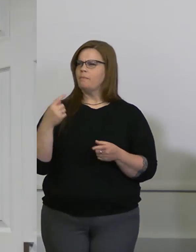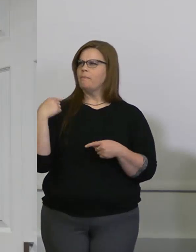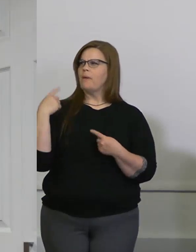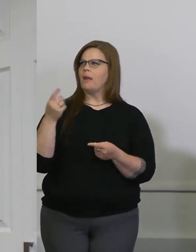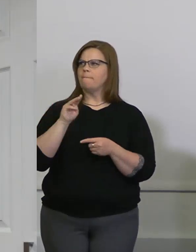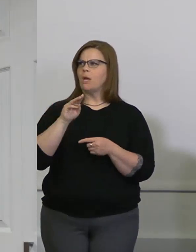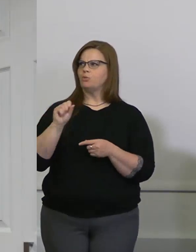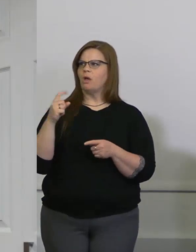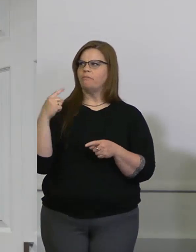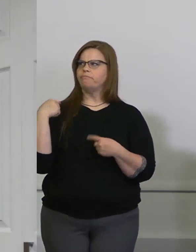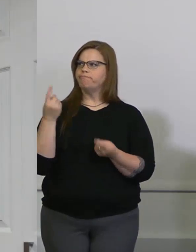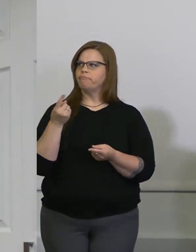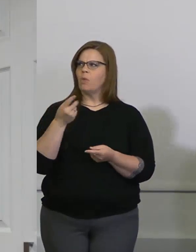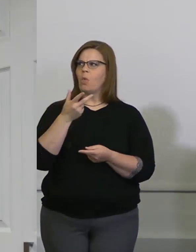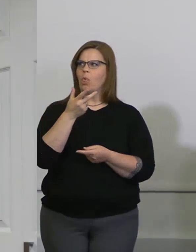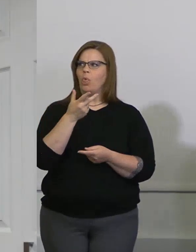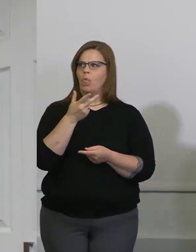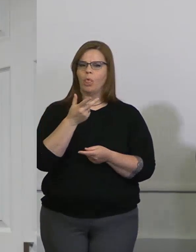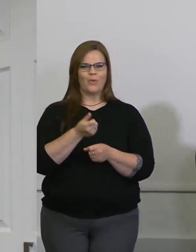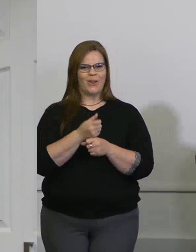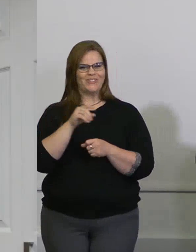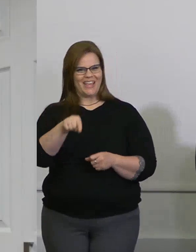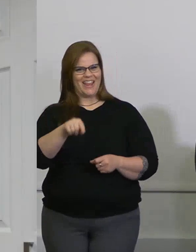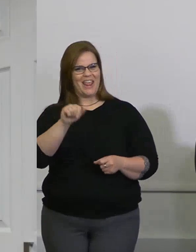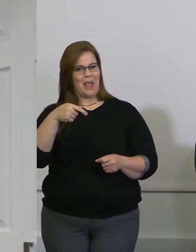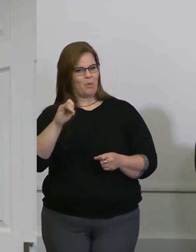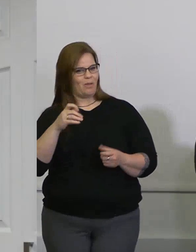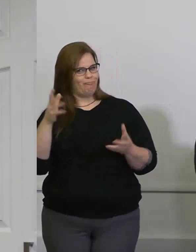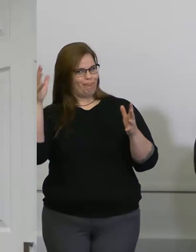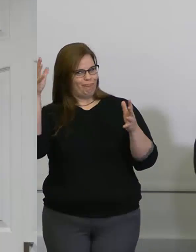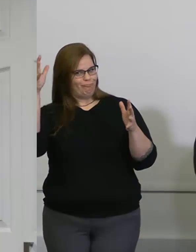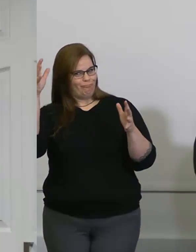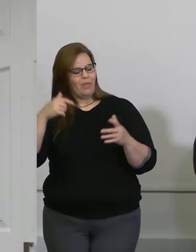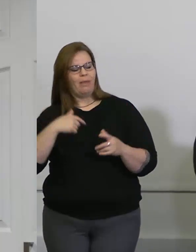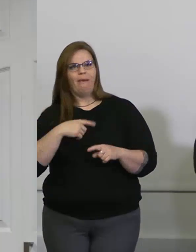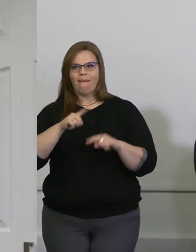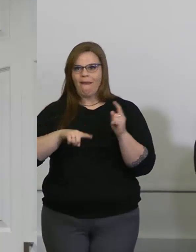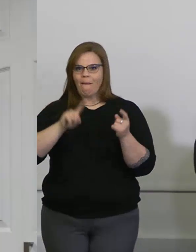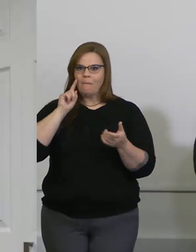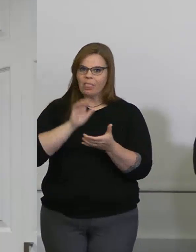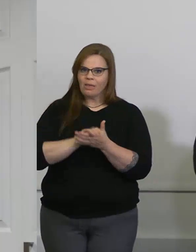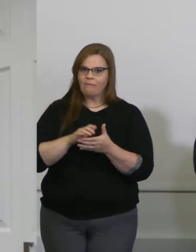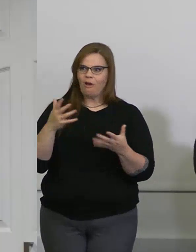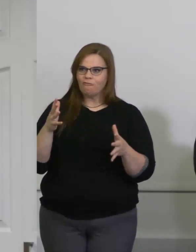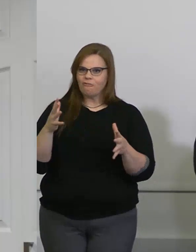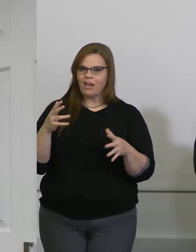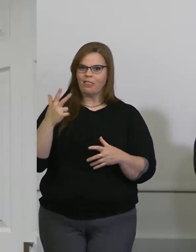three years in April. I can't believe it's been three years already previously to